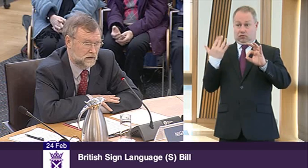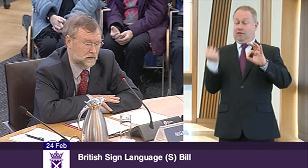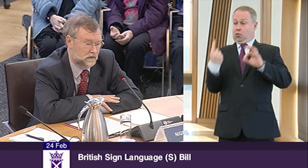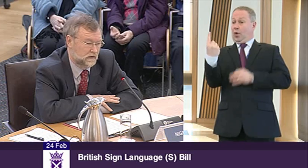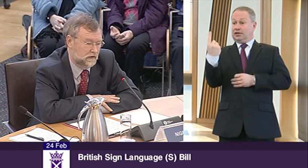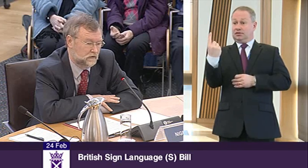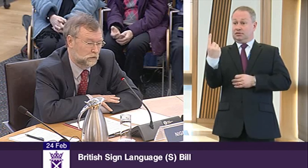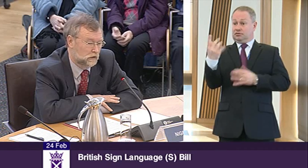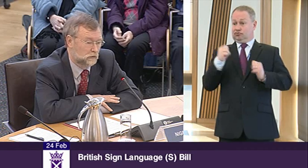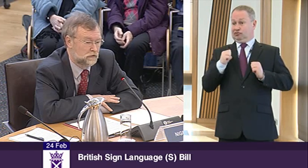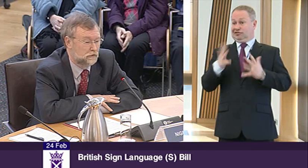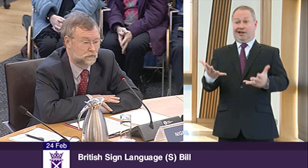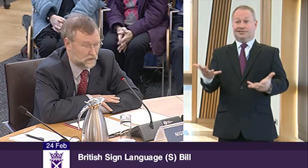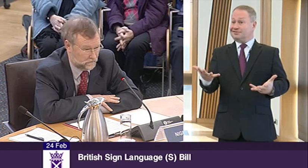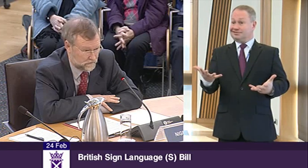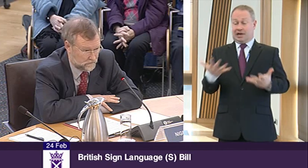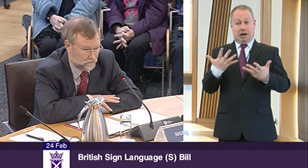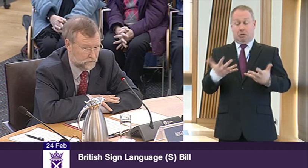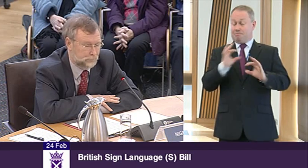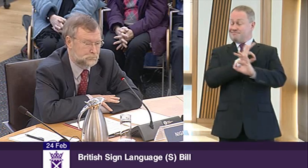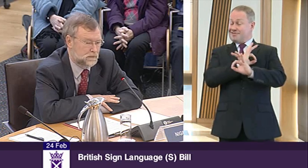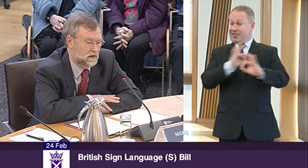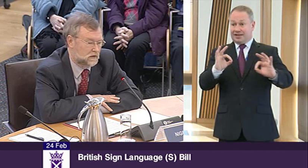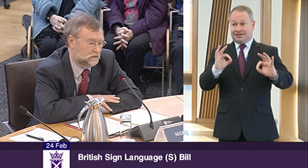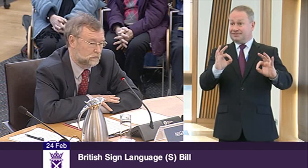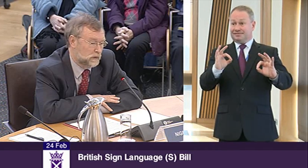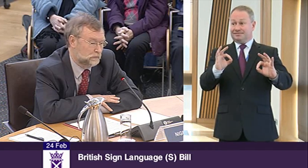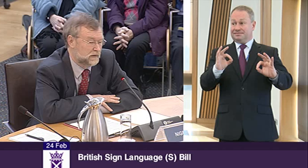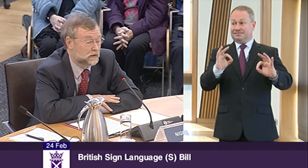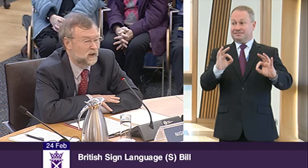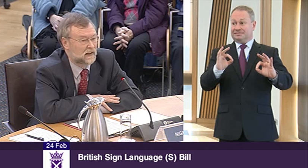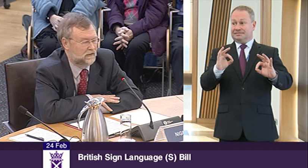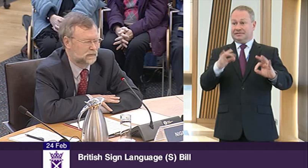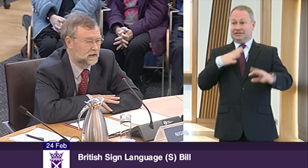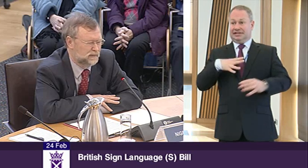who has retired and has made it clear that they no longer wish to provide services. When